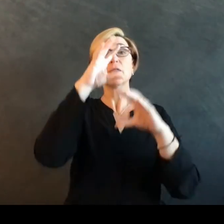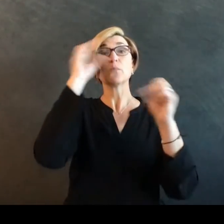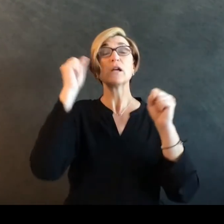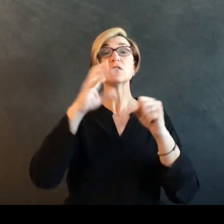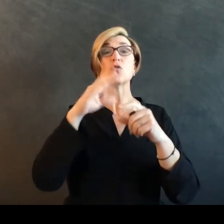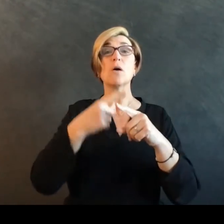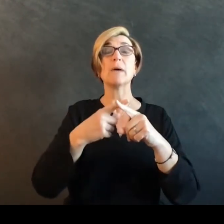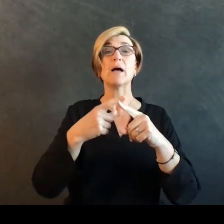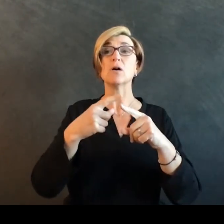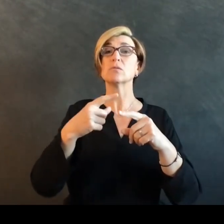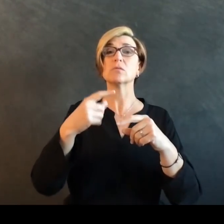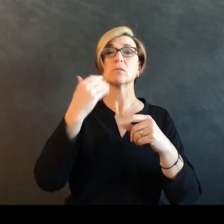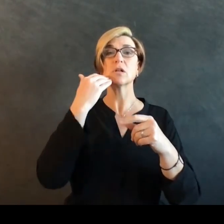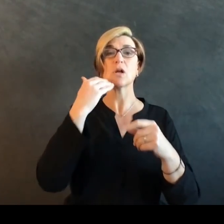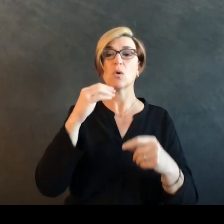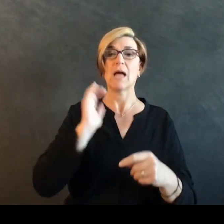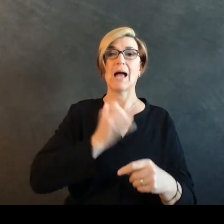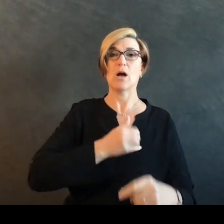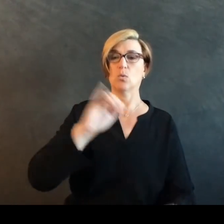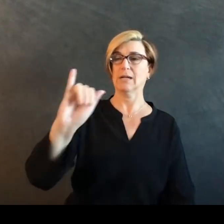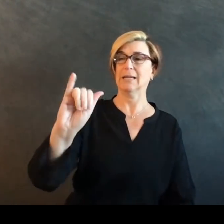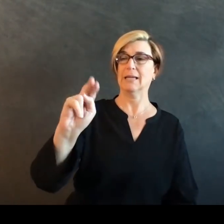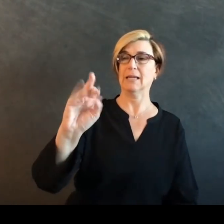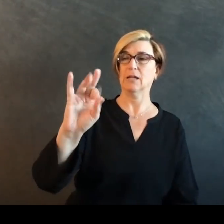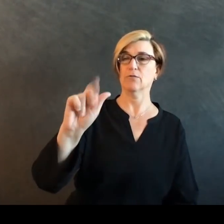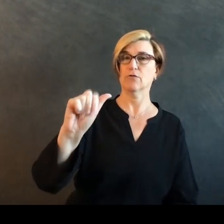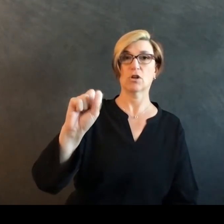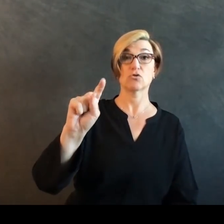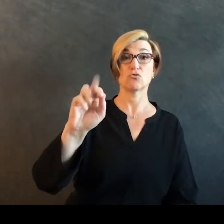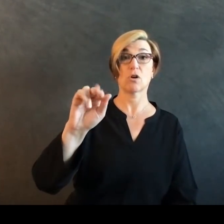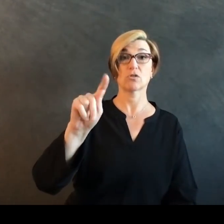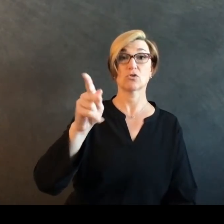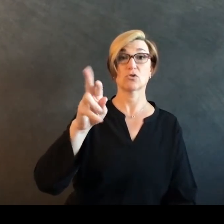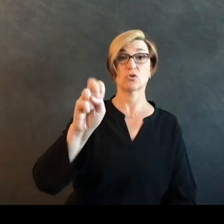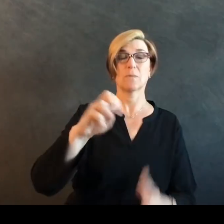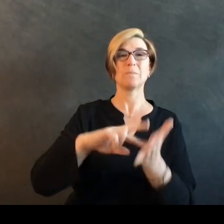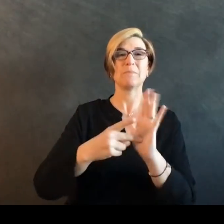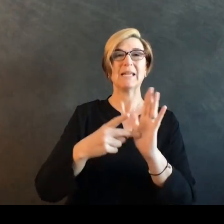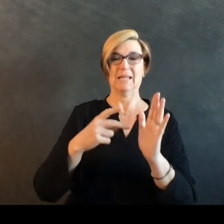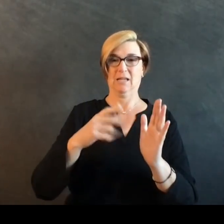think you know that's a big priority for him and again if we run out of money on